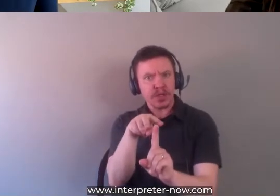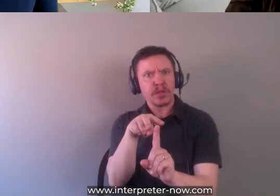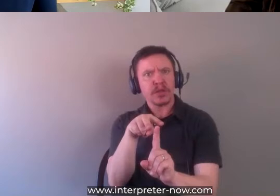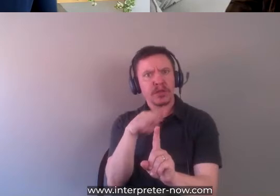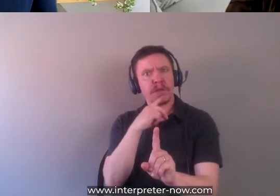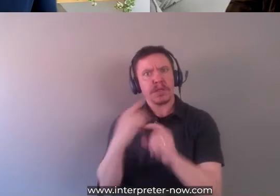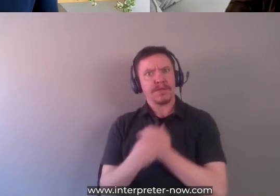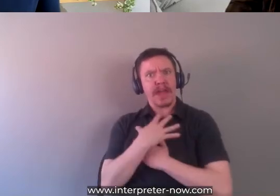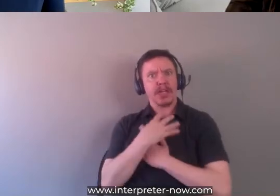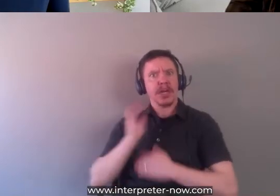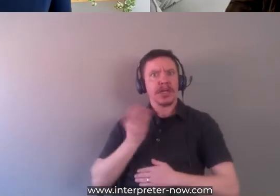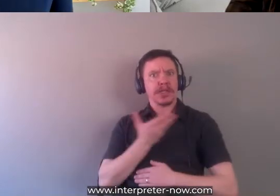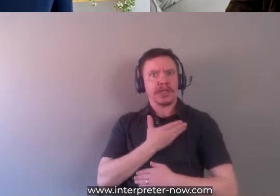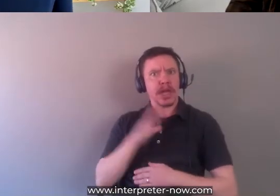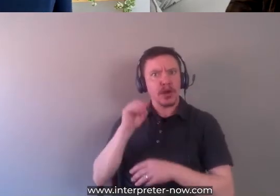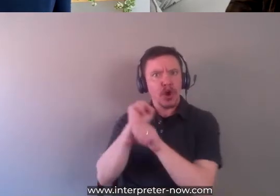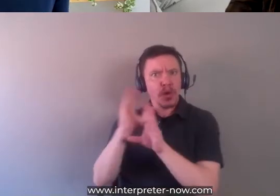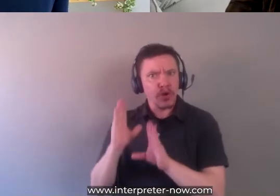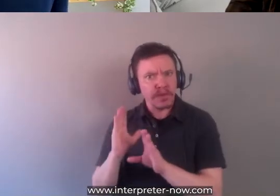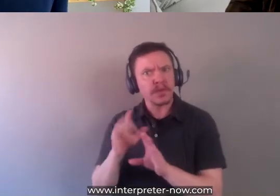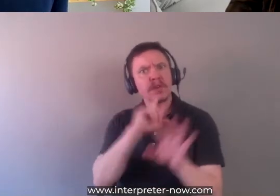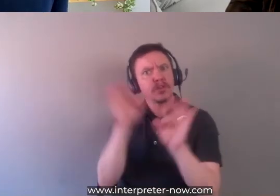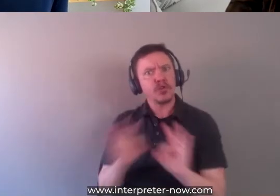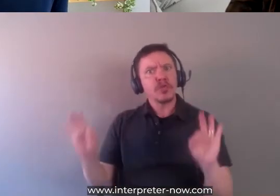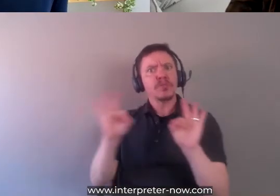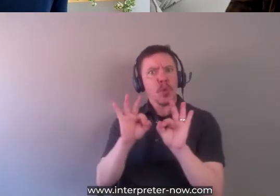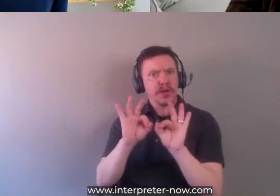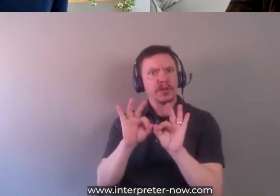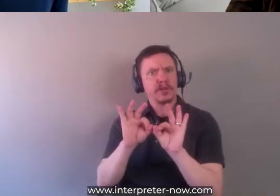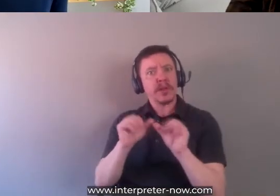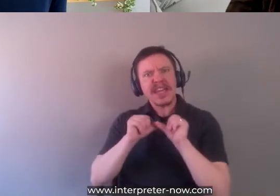us and affecting our colleagues is so important, and continue to ask those questions when we